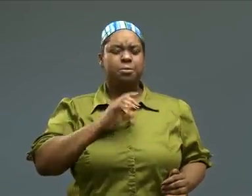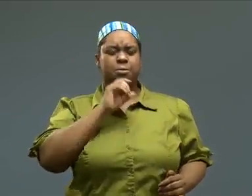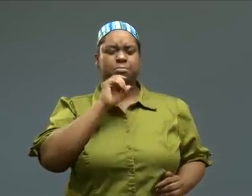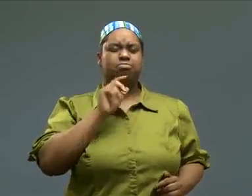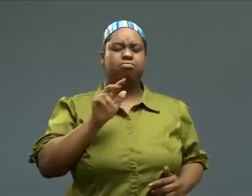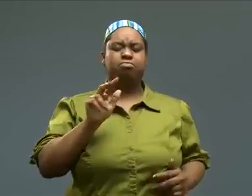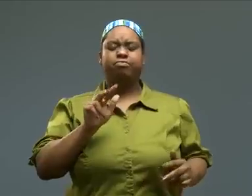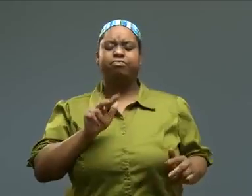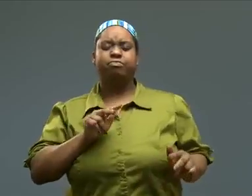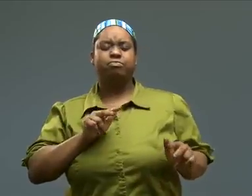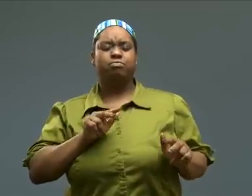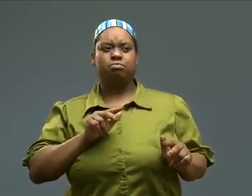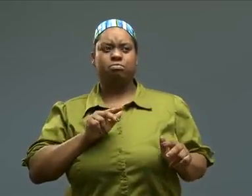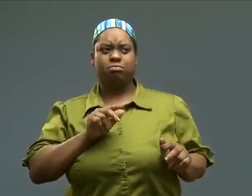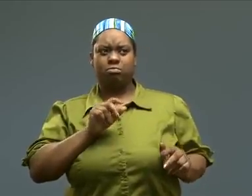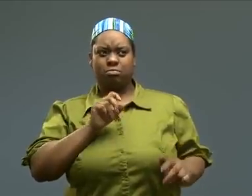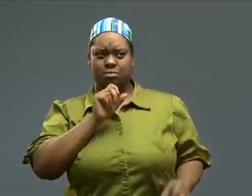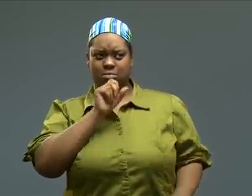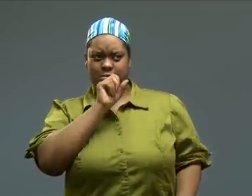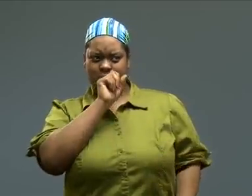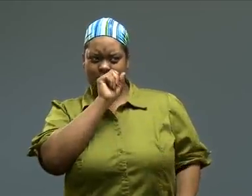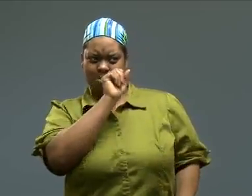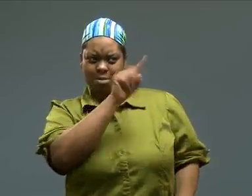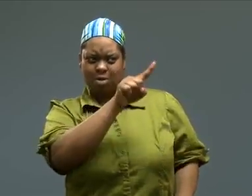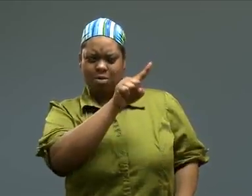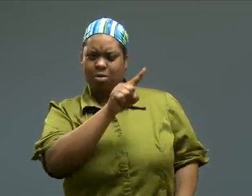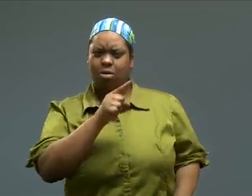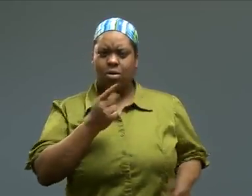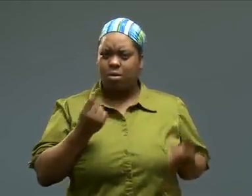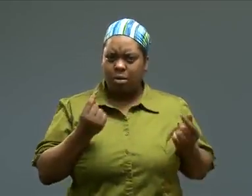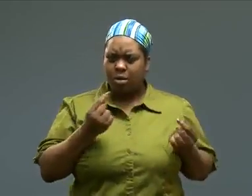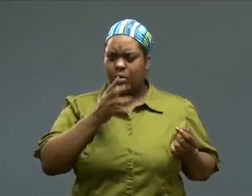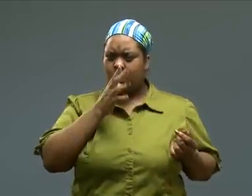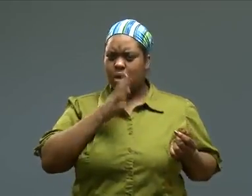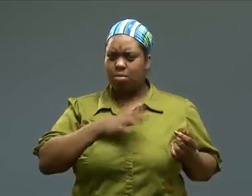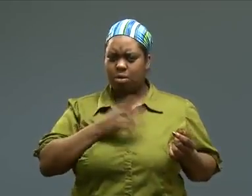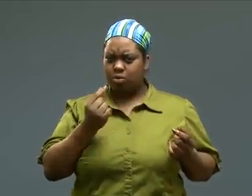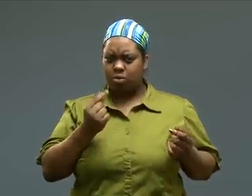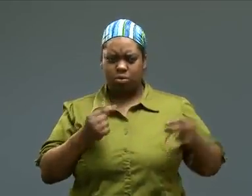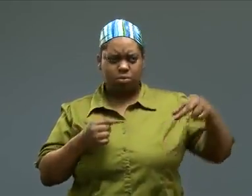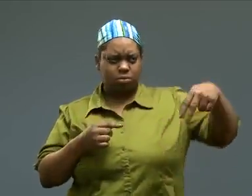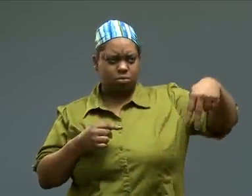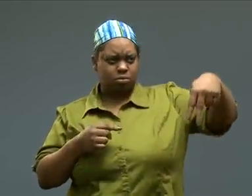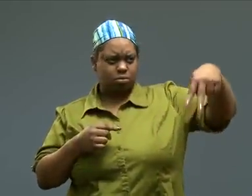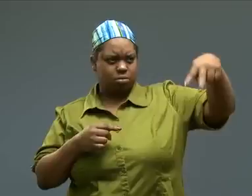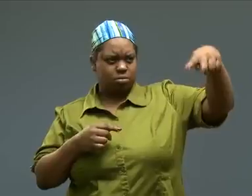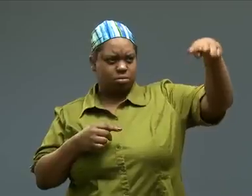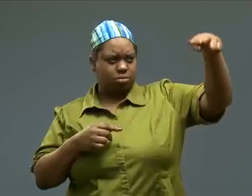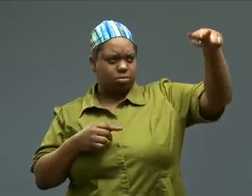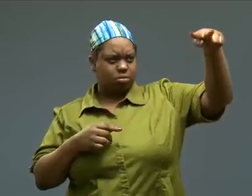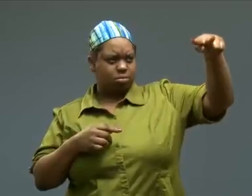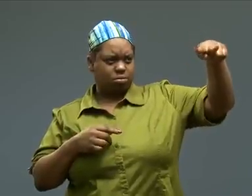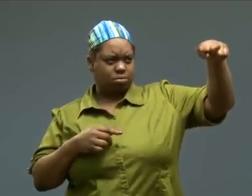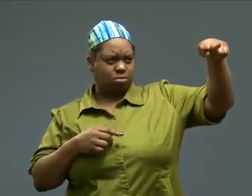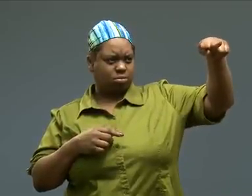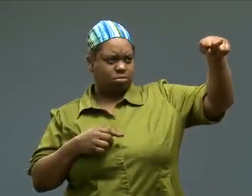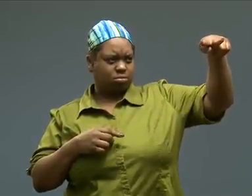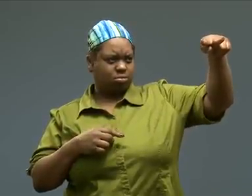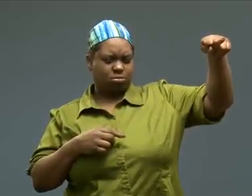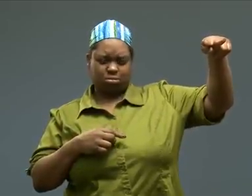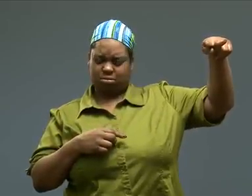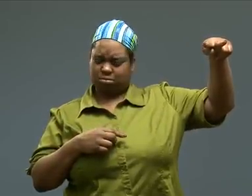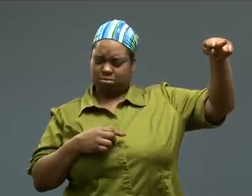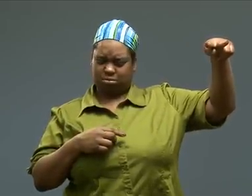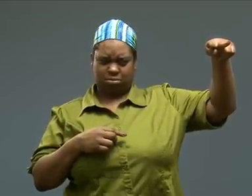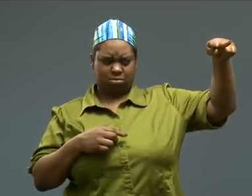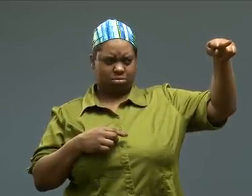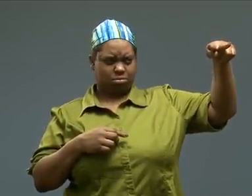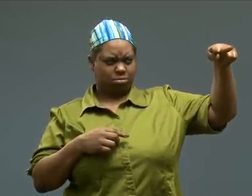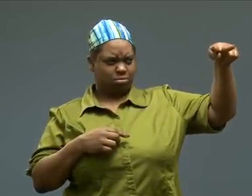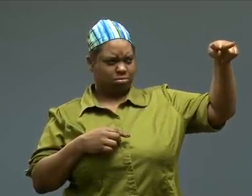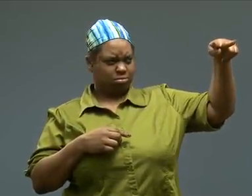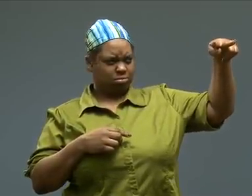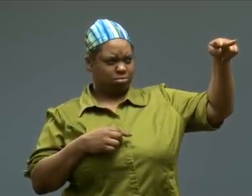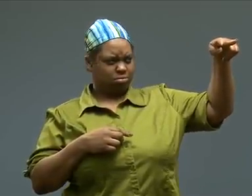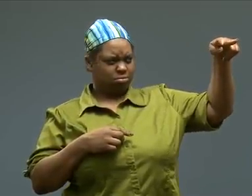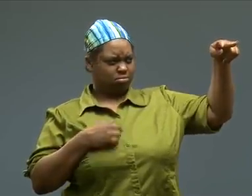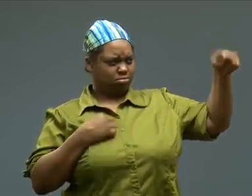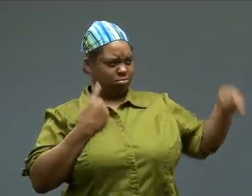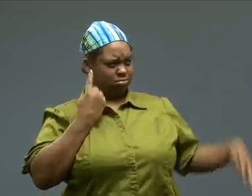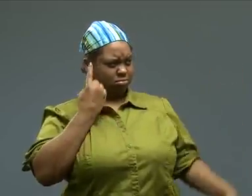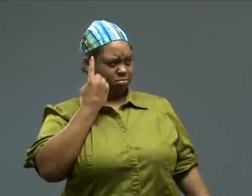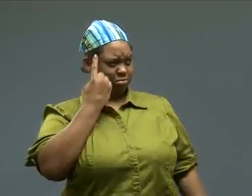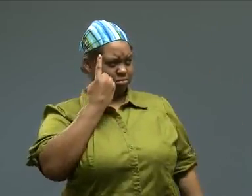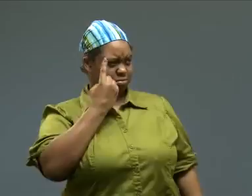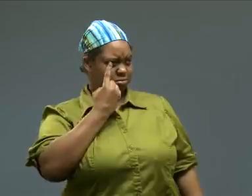Ok, fine. Then I spotted a woman on her back, floating by.